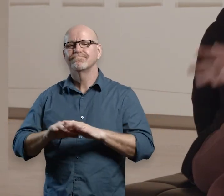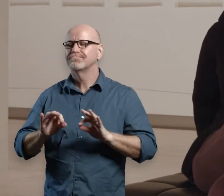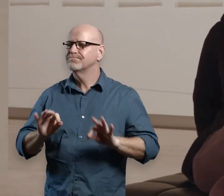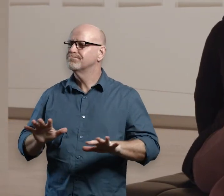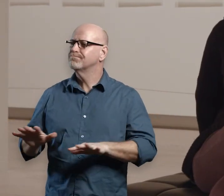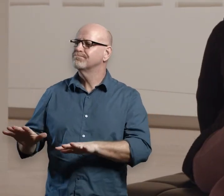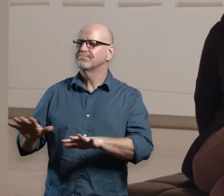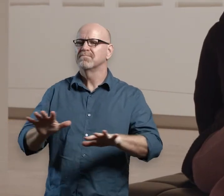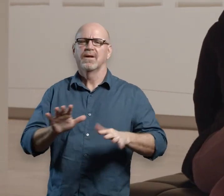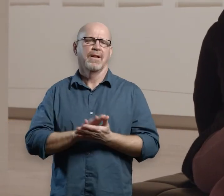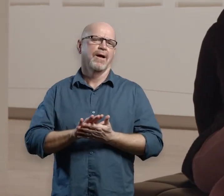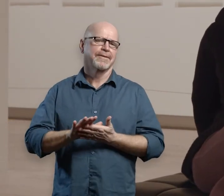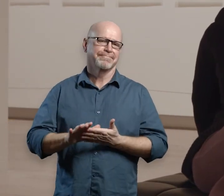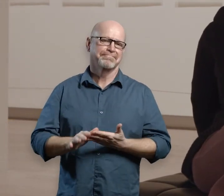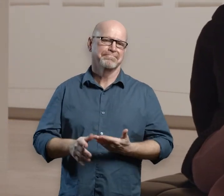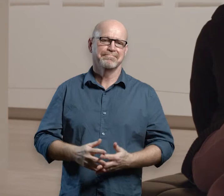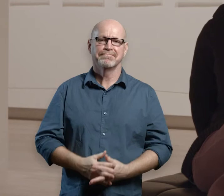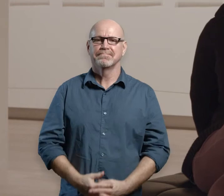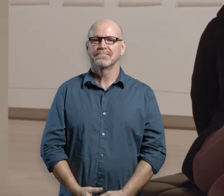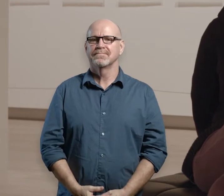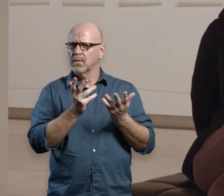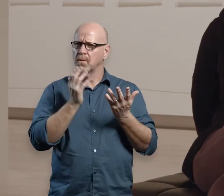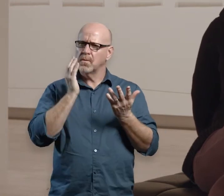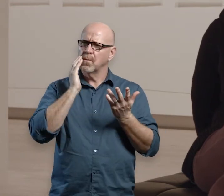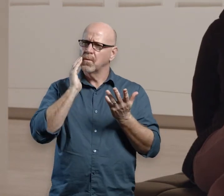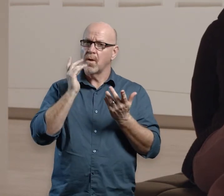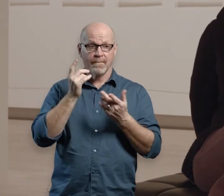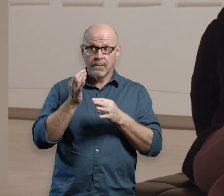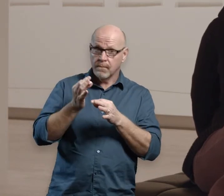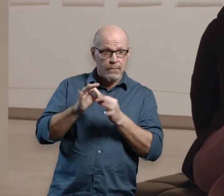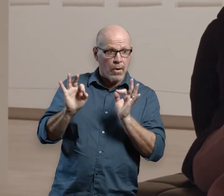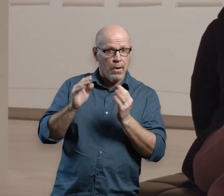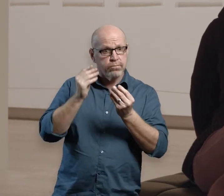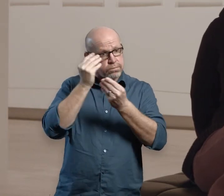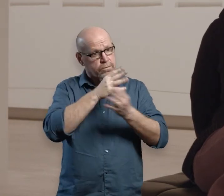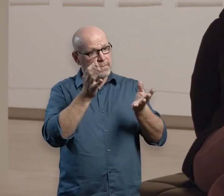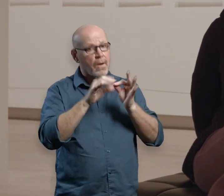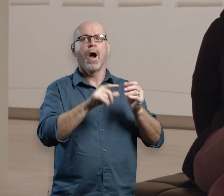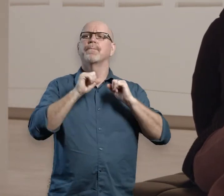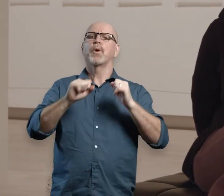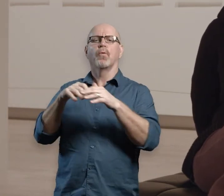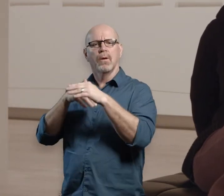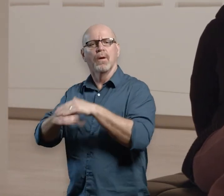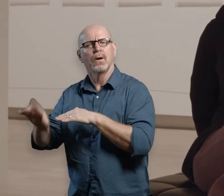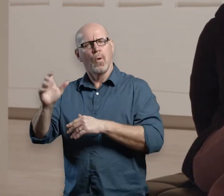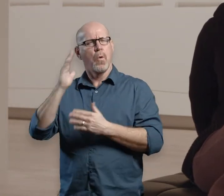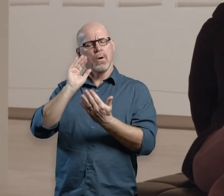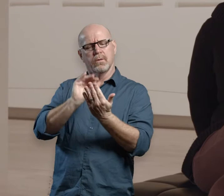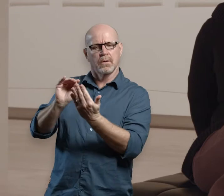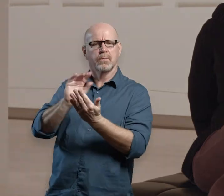arrive at the gallery and discover it’s free, again I feel welcome in that space.